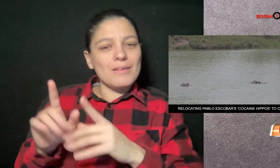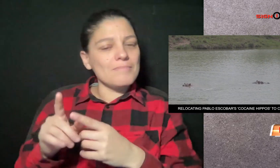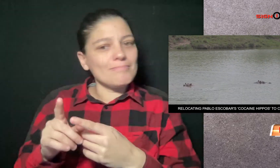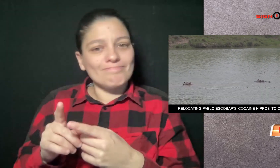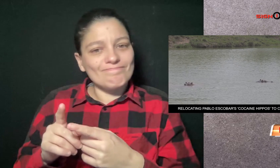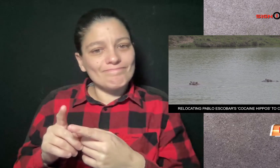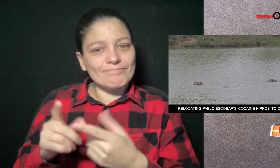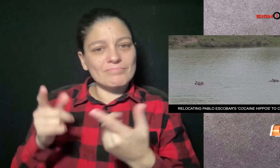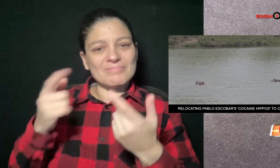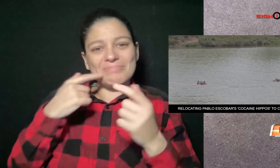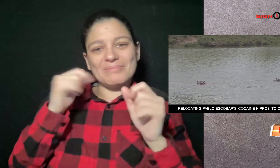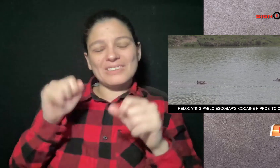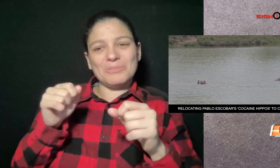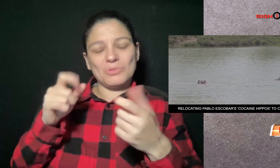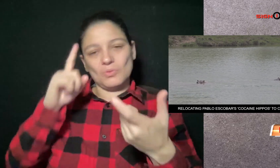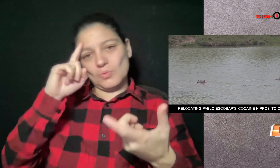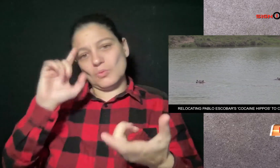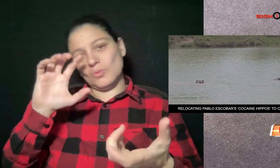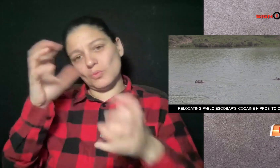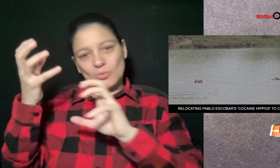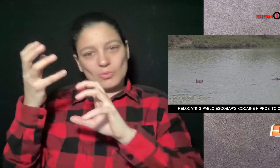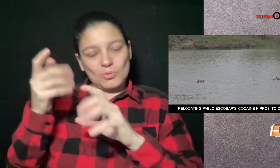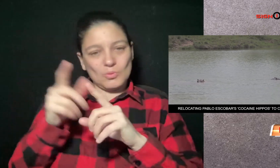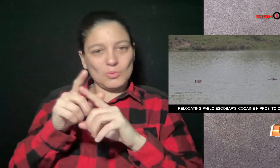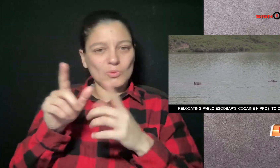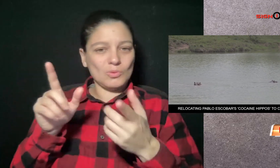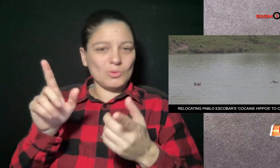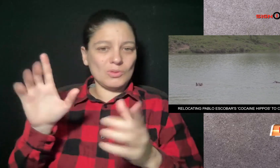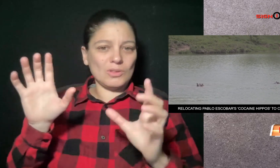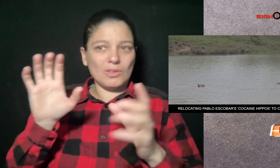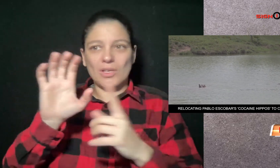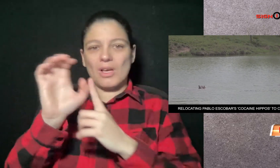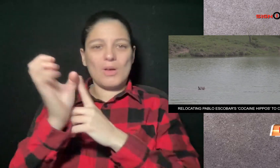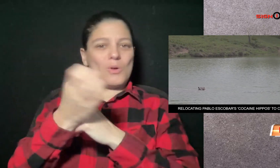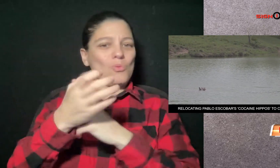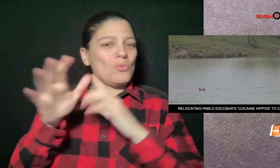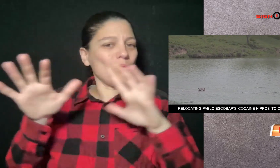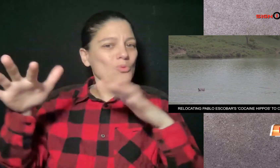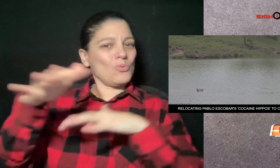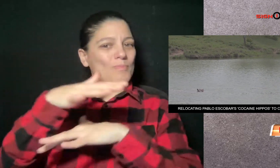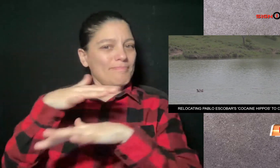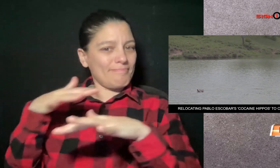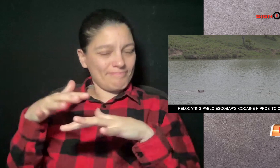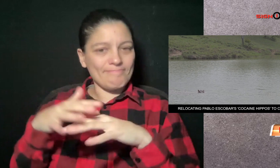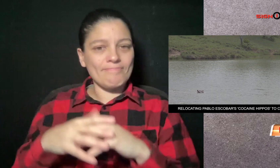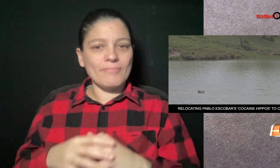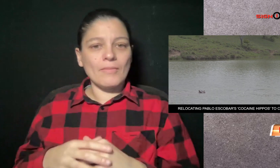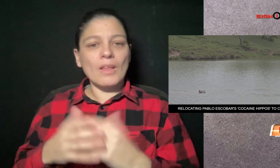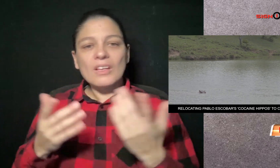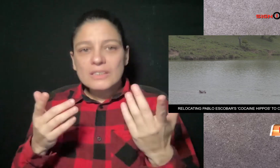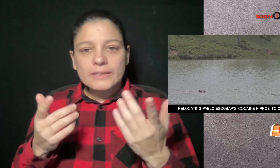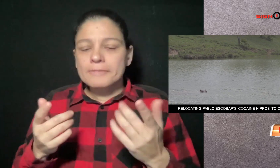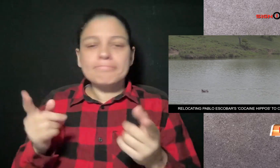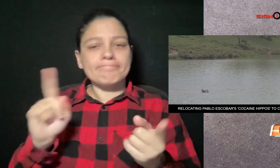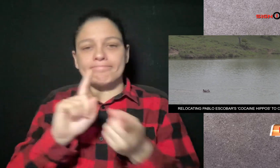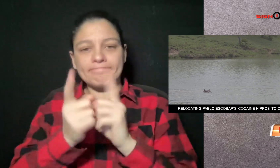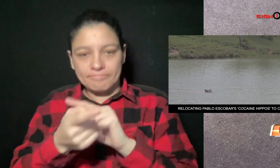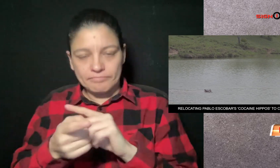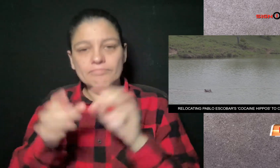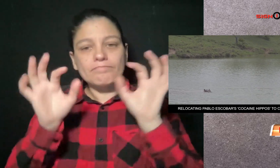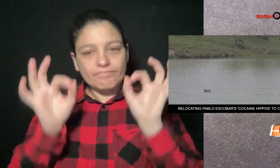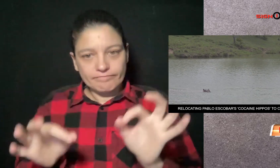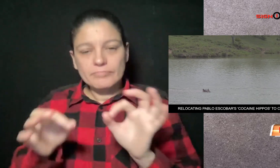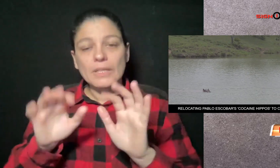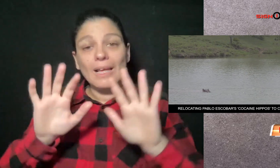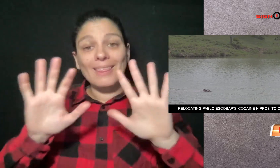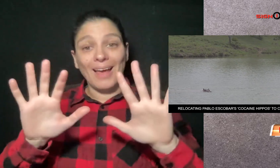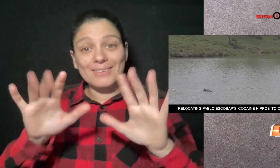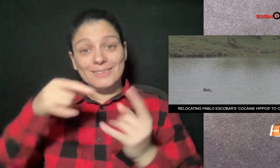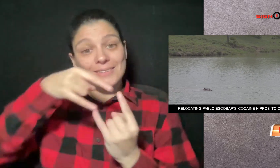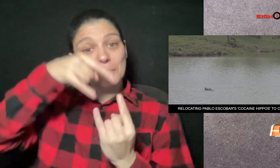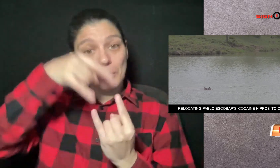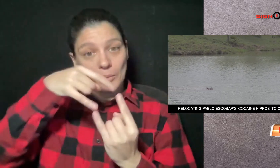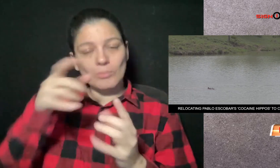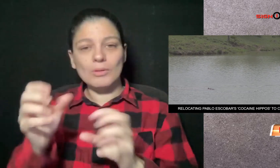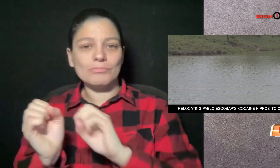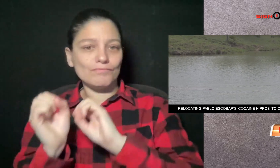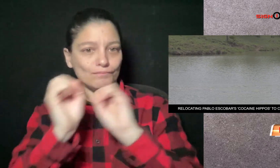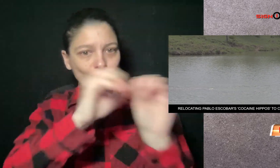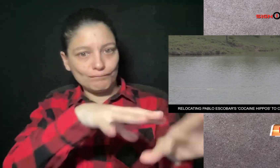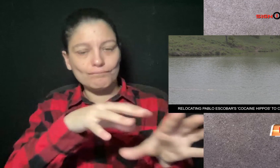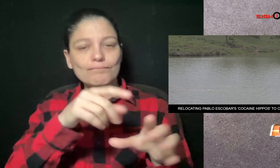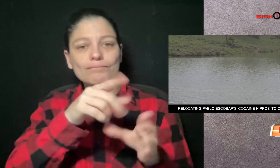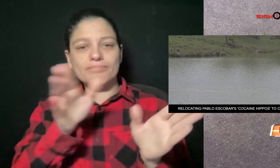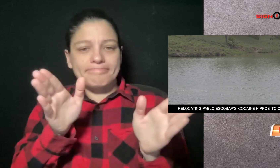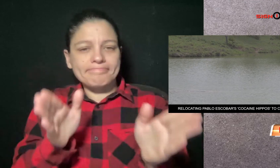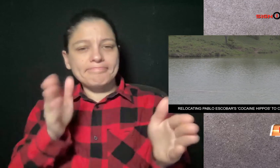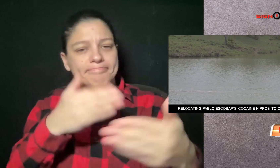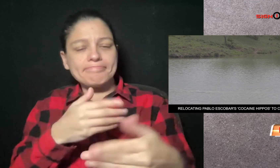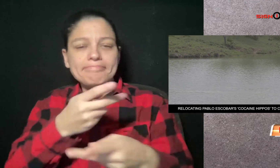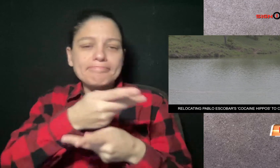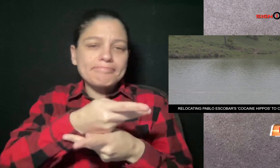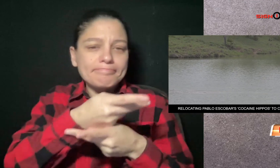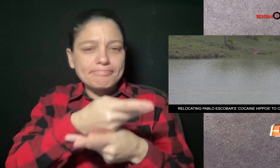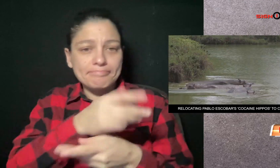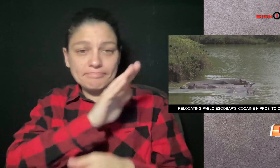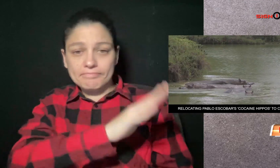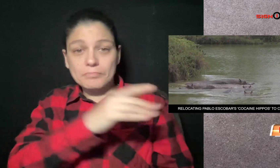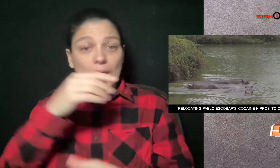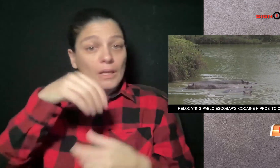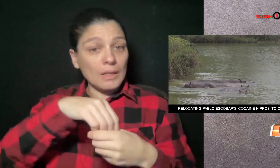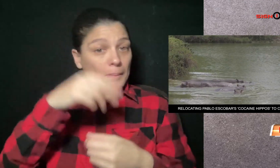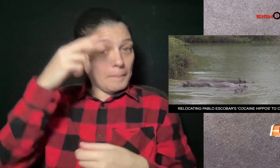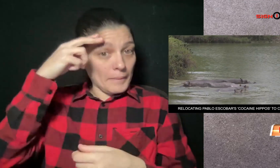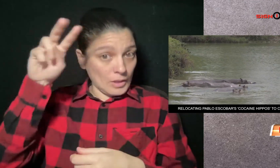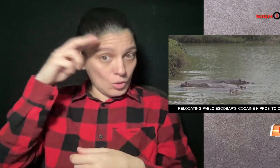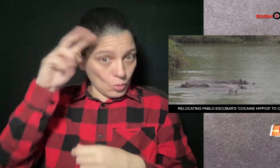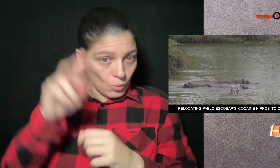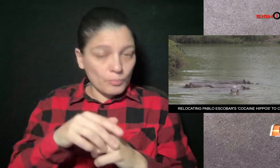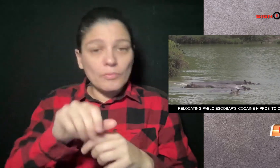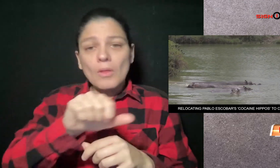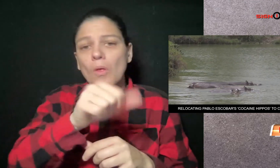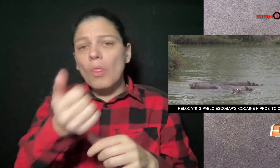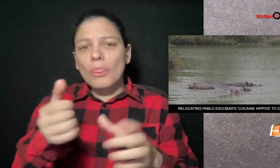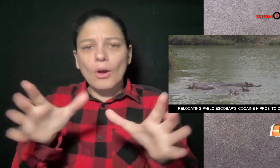upset the ecosystem there instead 10 will go to a Mexican sanctuary